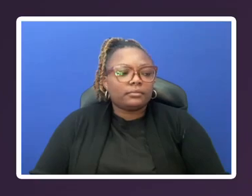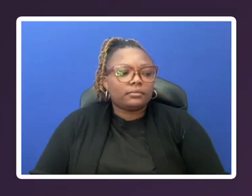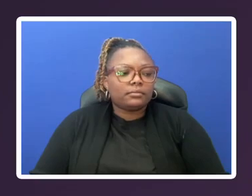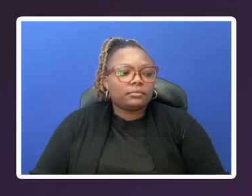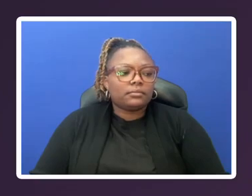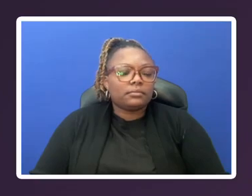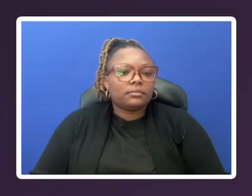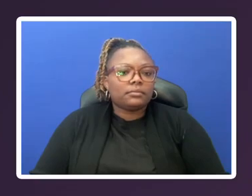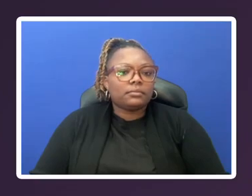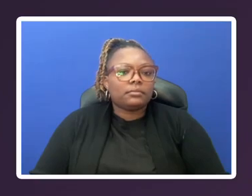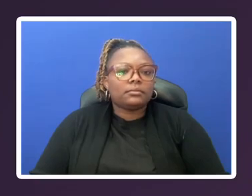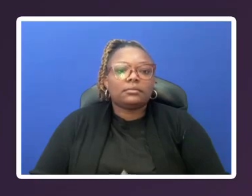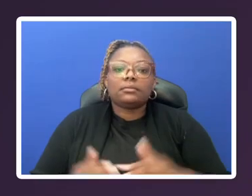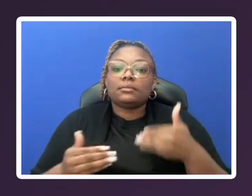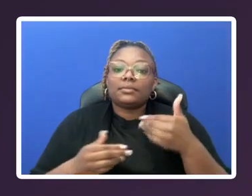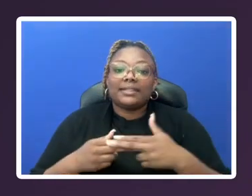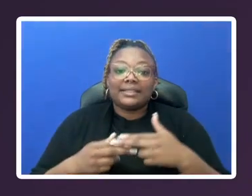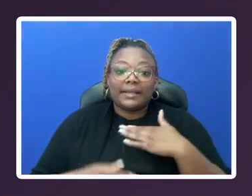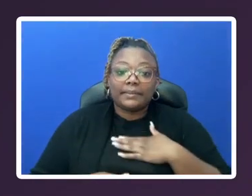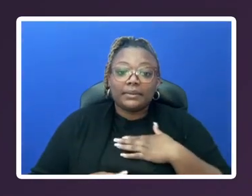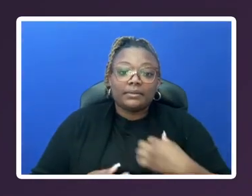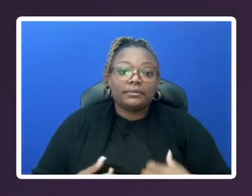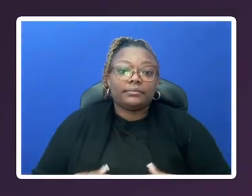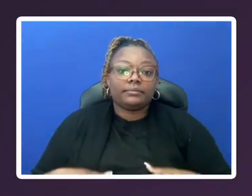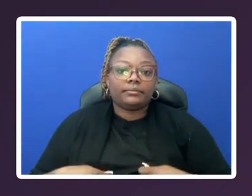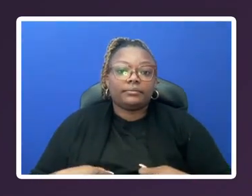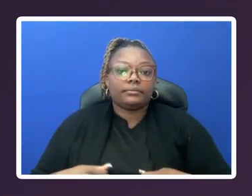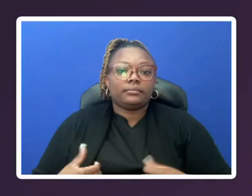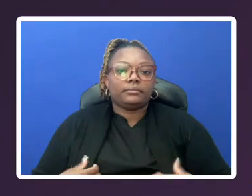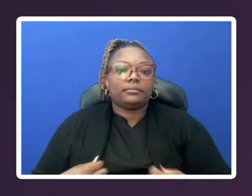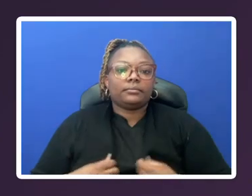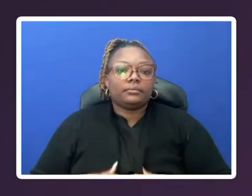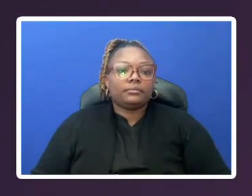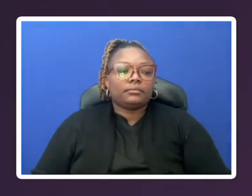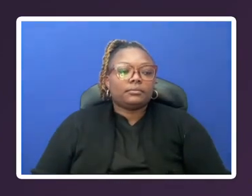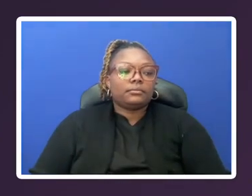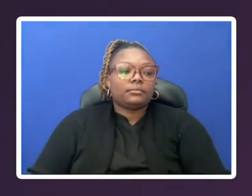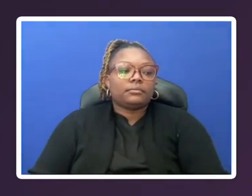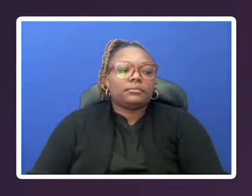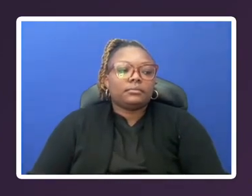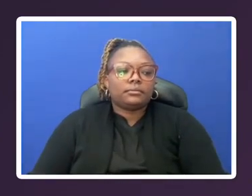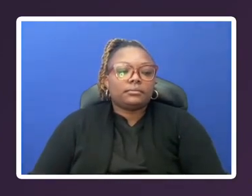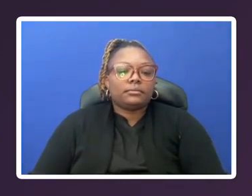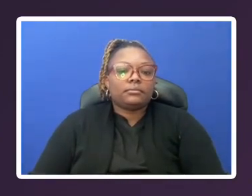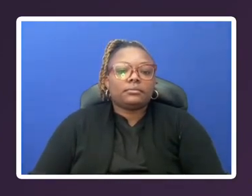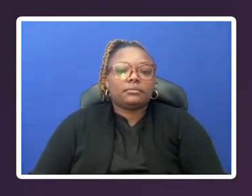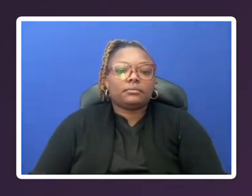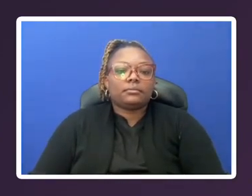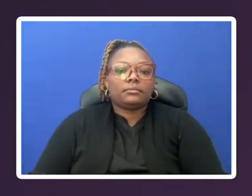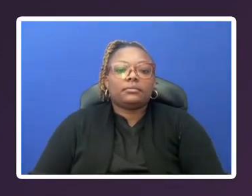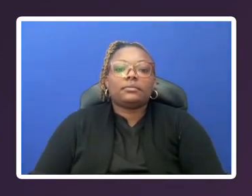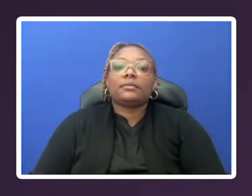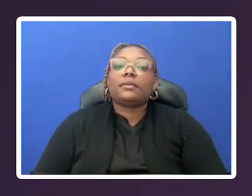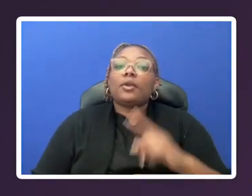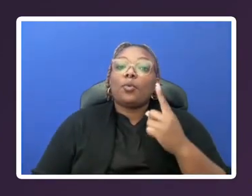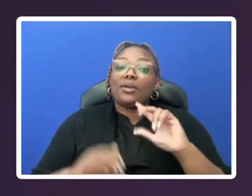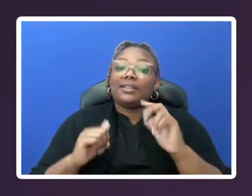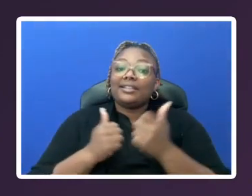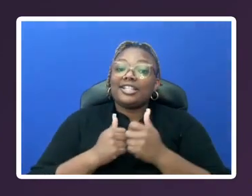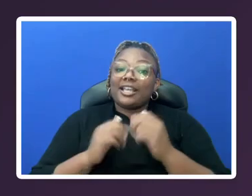Teya Green: Next slide, please. One of the challenges of teaching oral history to middle school learners is creating